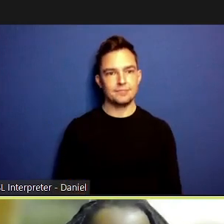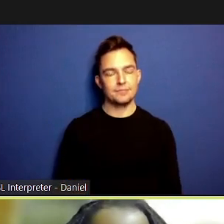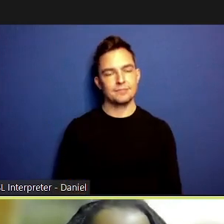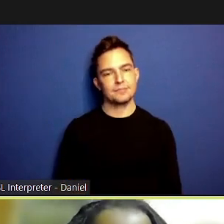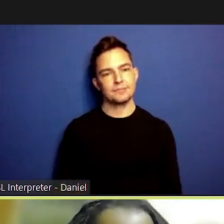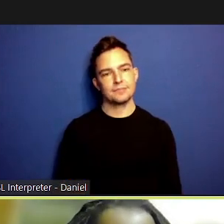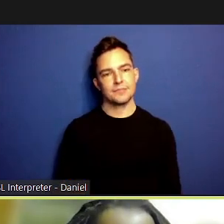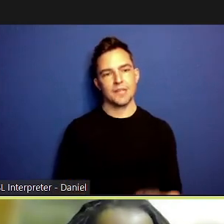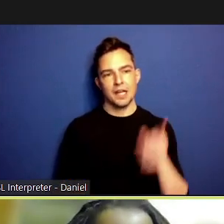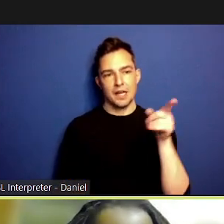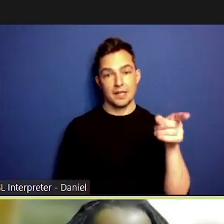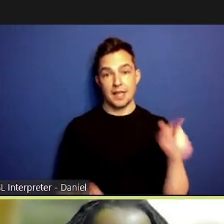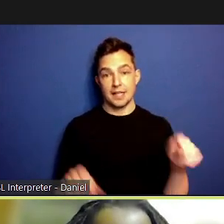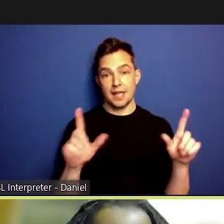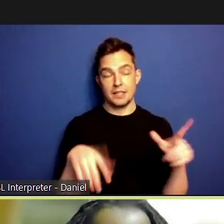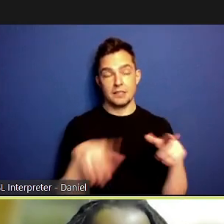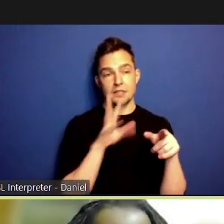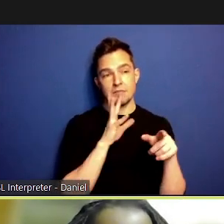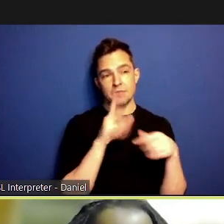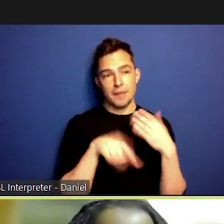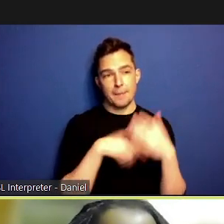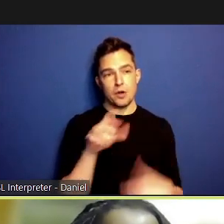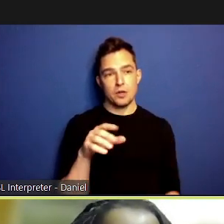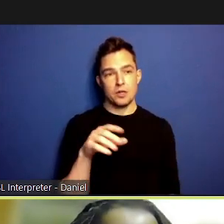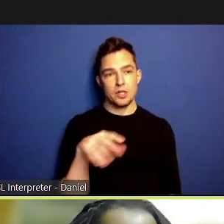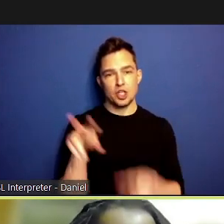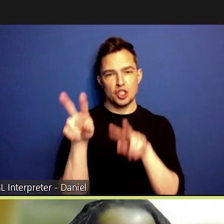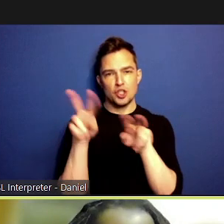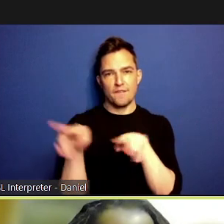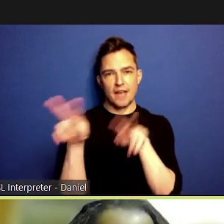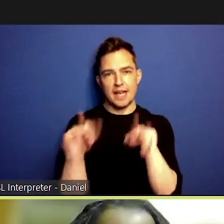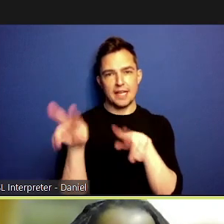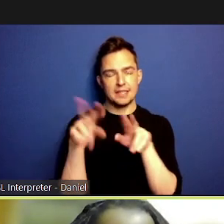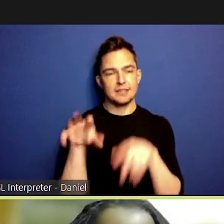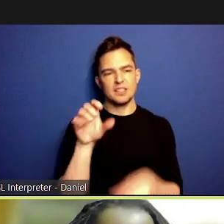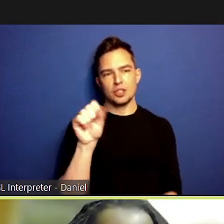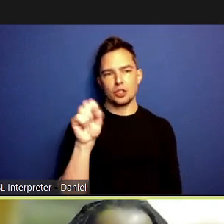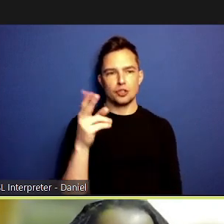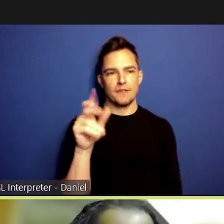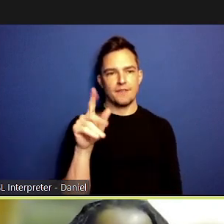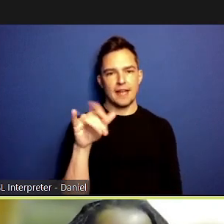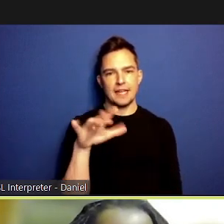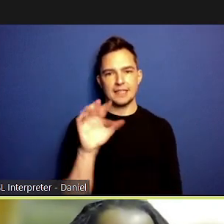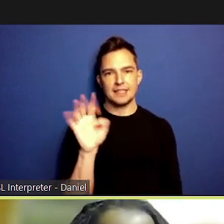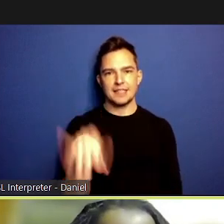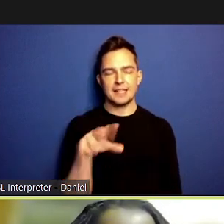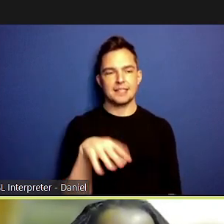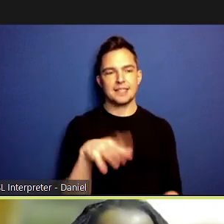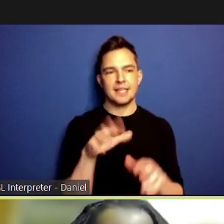slide is speaking around surveillance. And surveillance is the act of tracking, tracing,